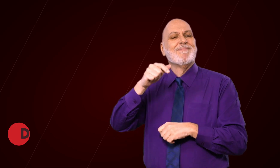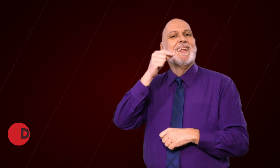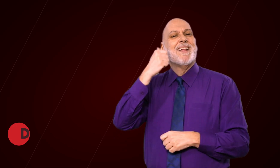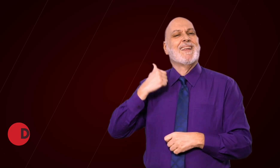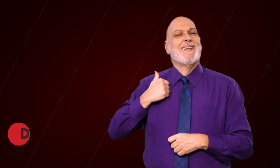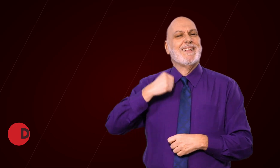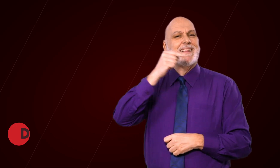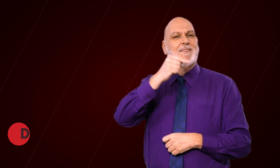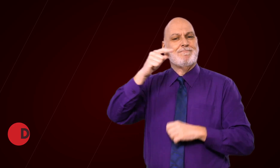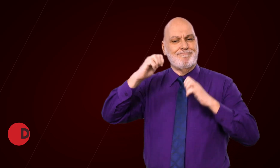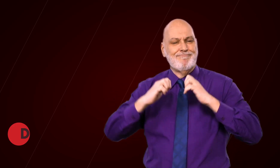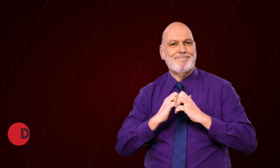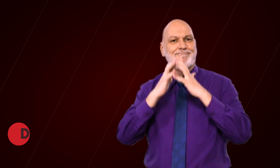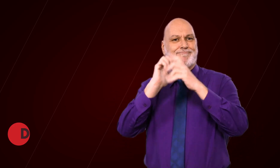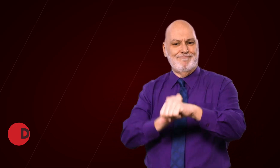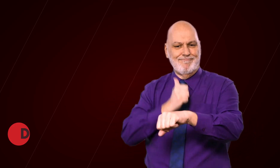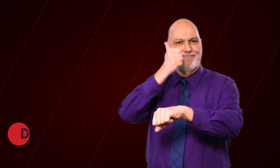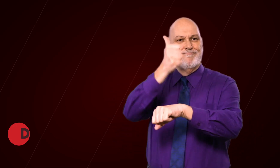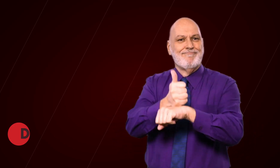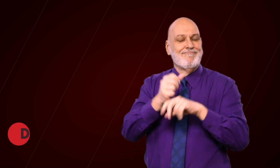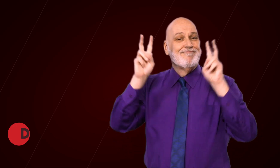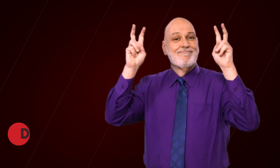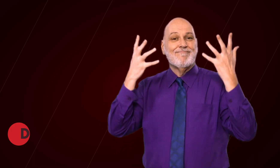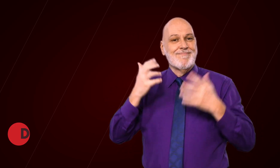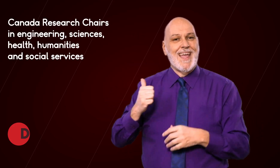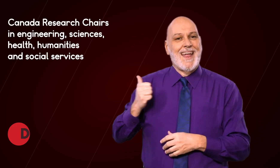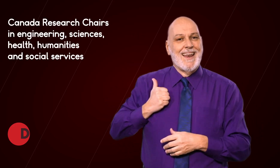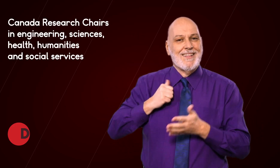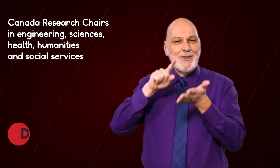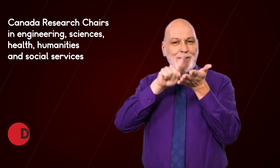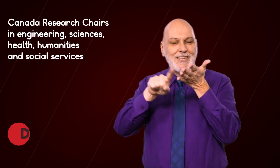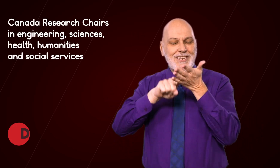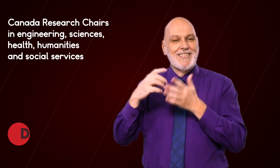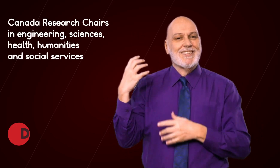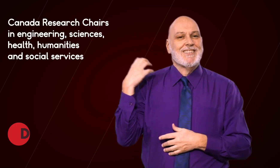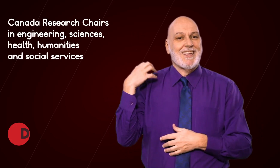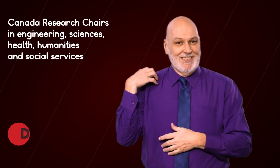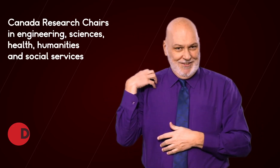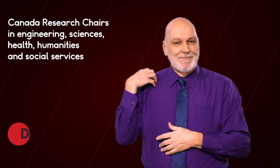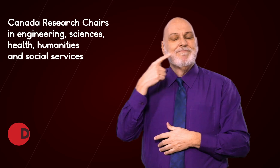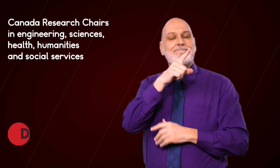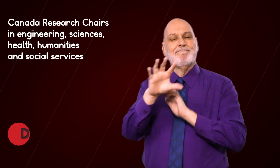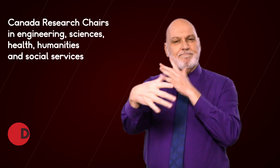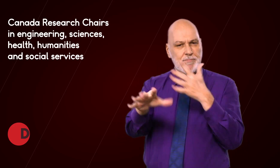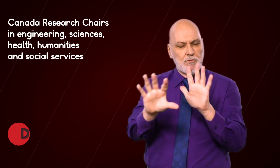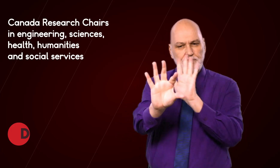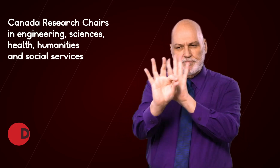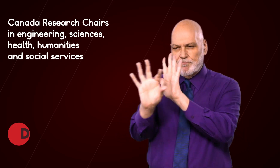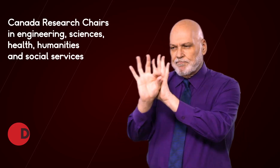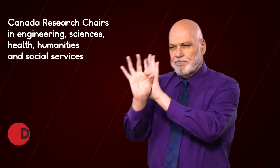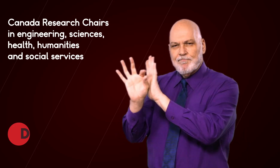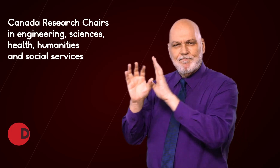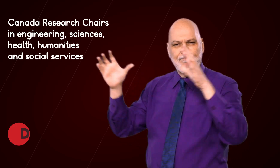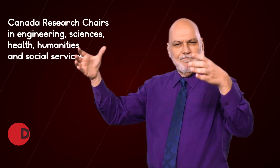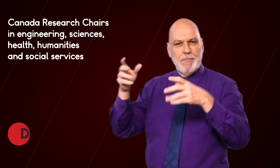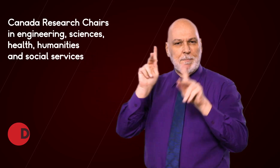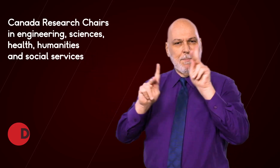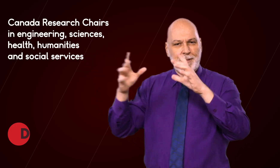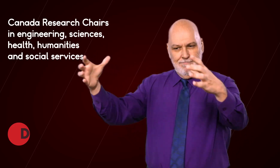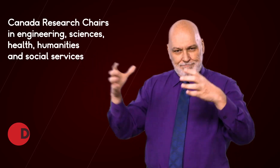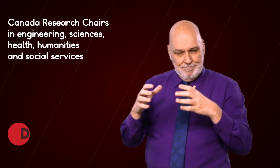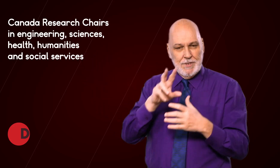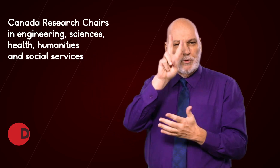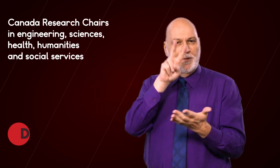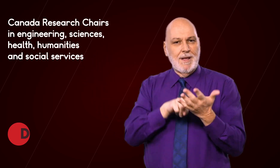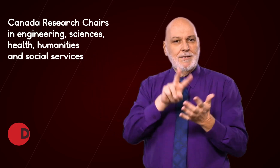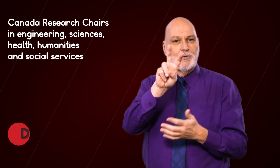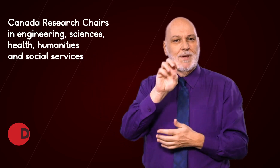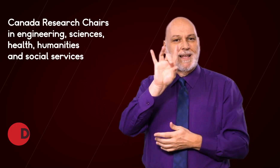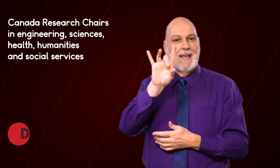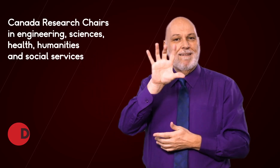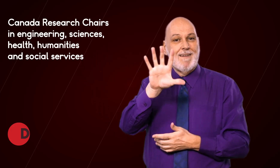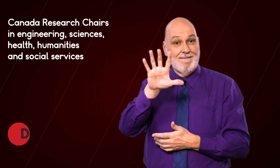the Canadian government created the Canada Research Chairs to appoint